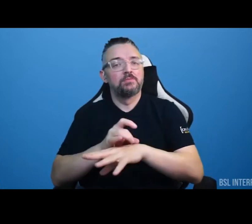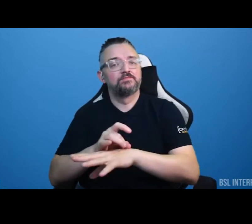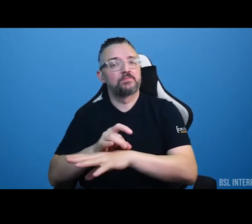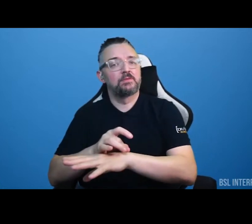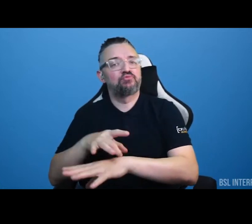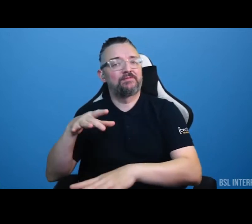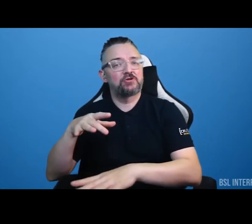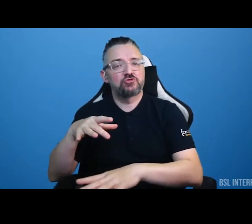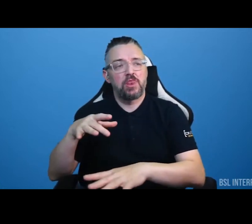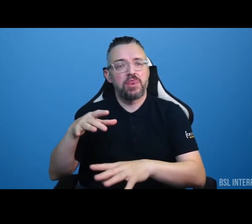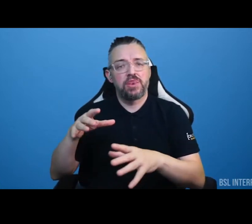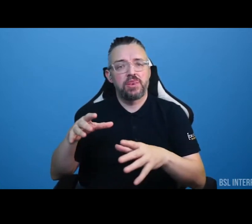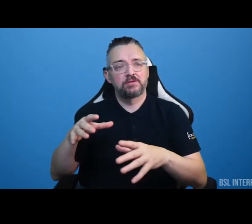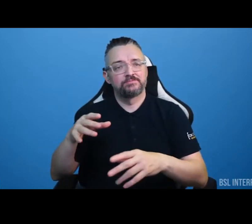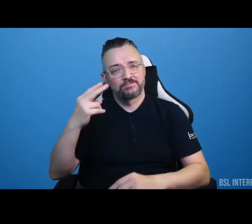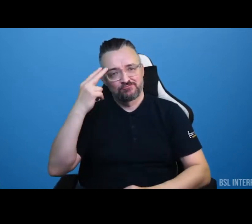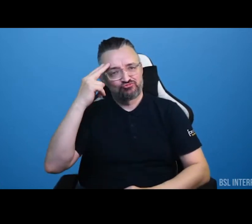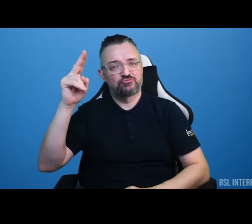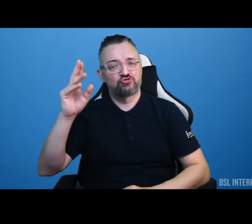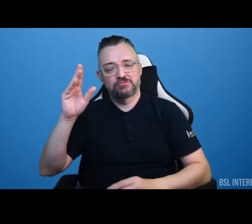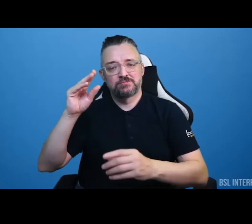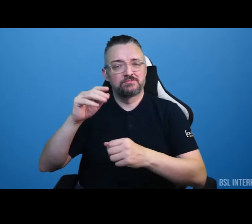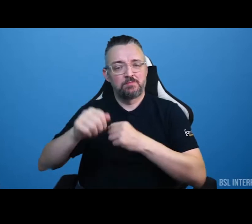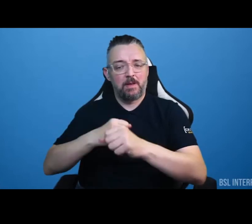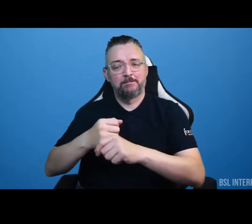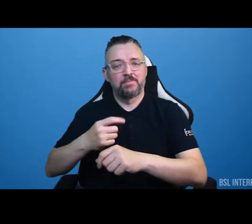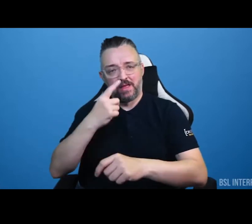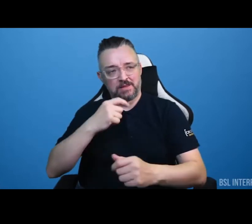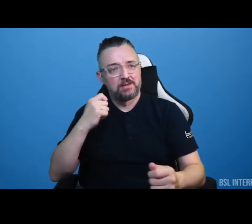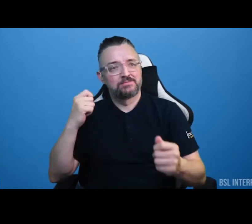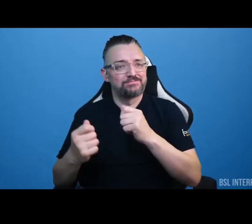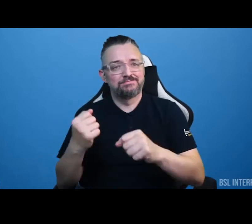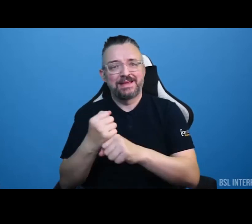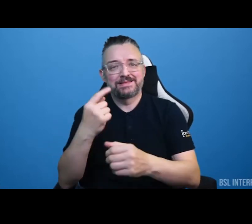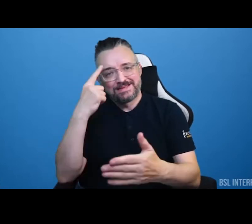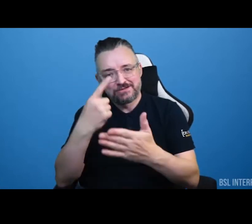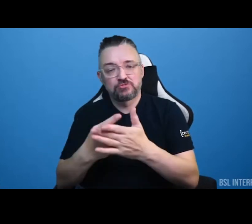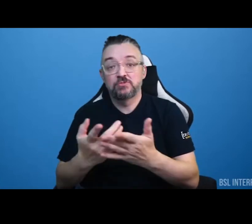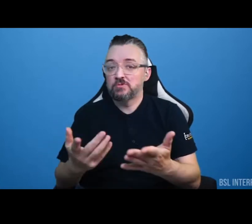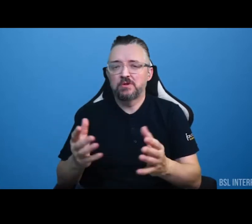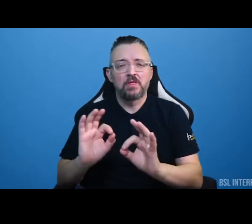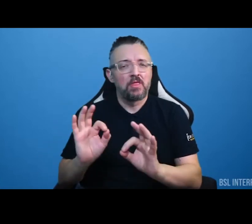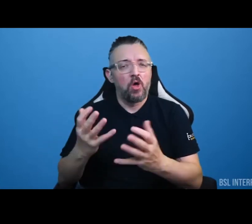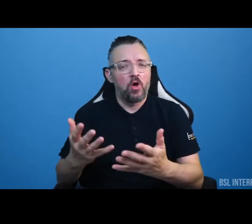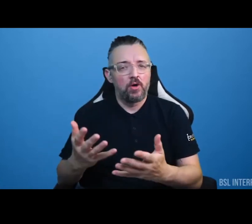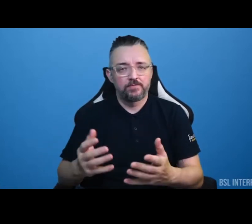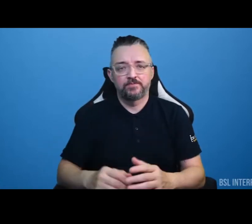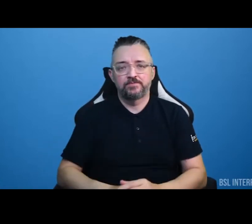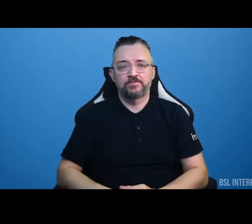or agency to be considered a change maker or crucially a decision maker. So that's one area of things.